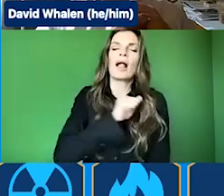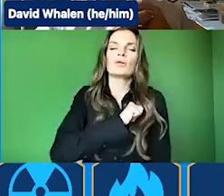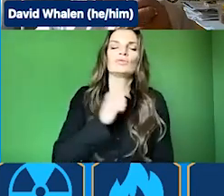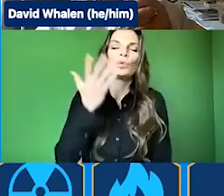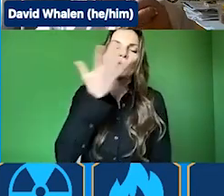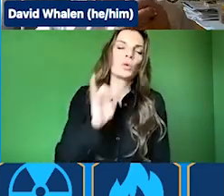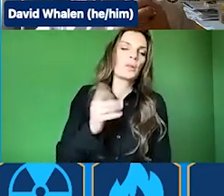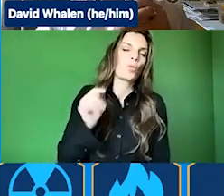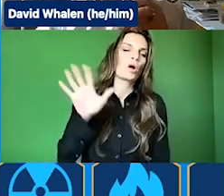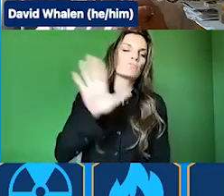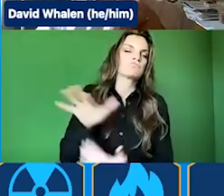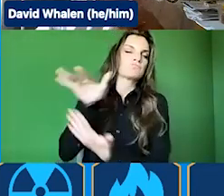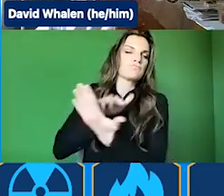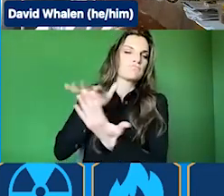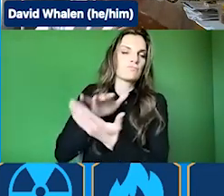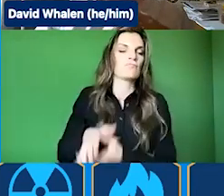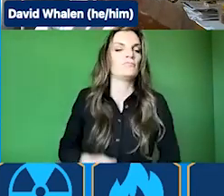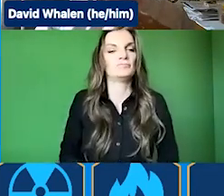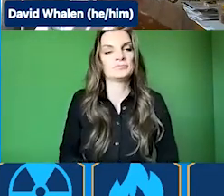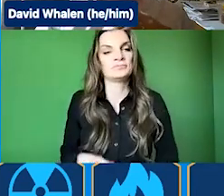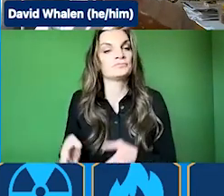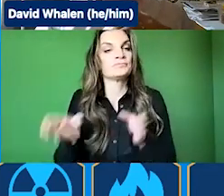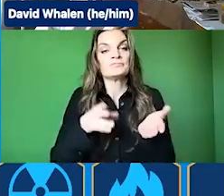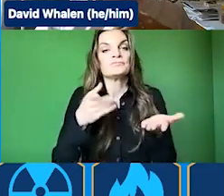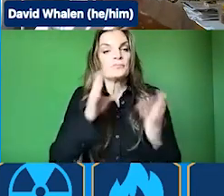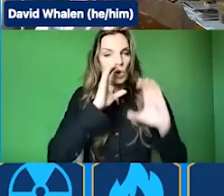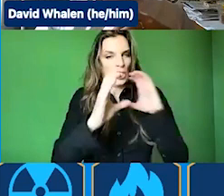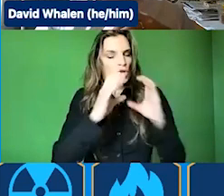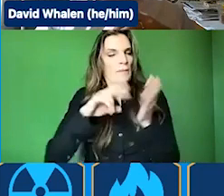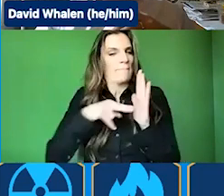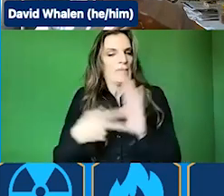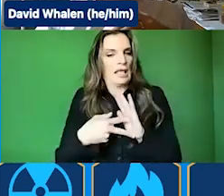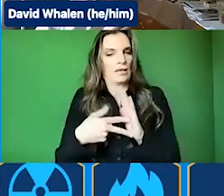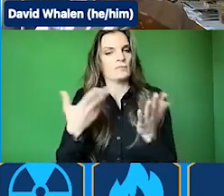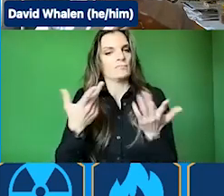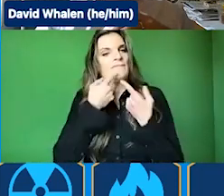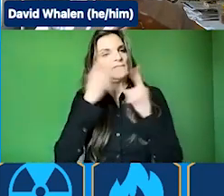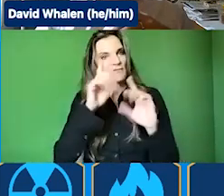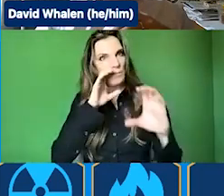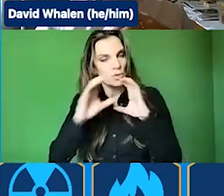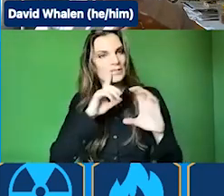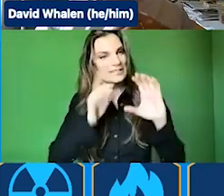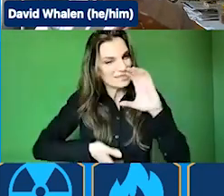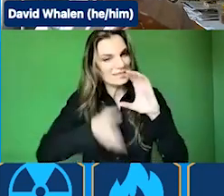effective communication is. What is accessible communication. Physical. Physical barriers.